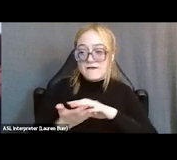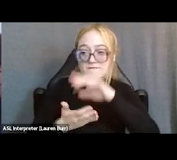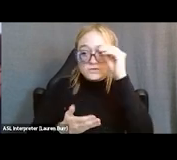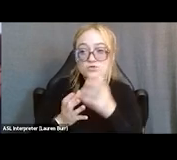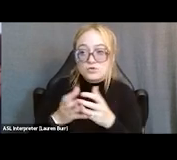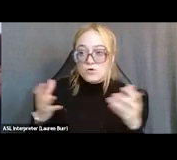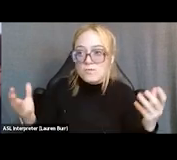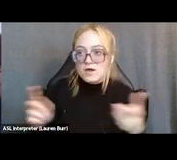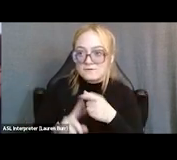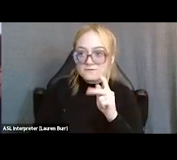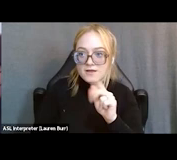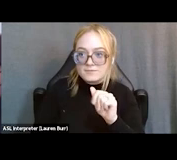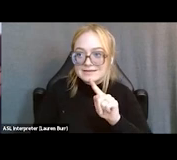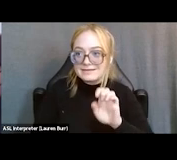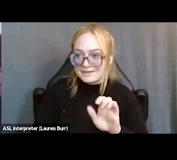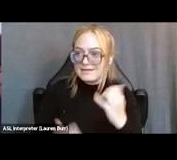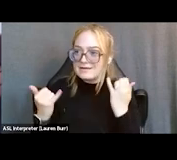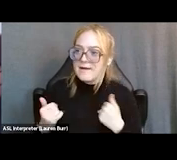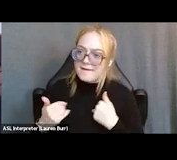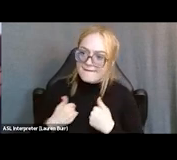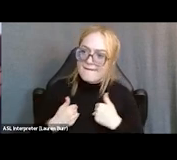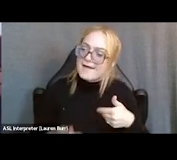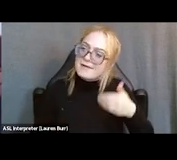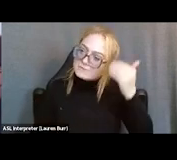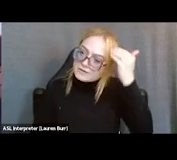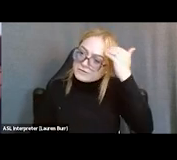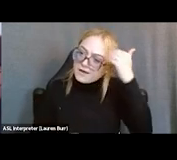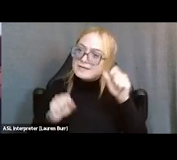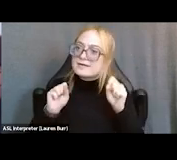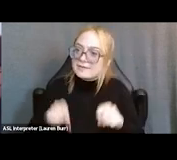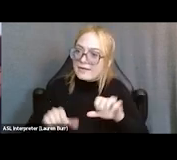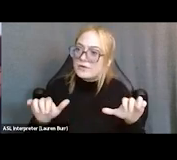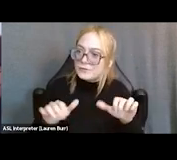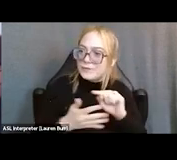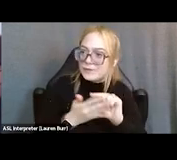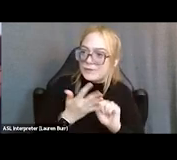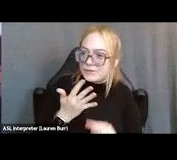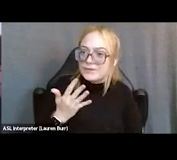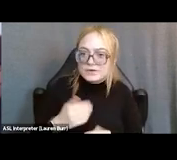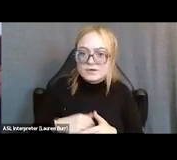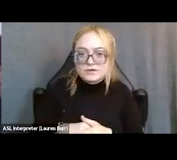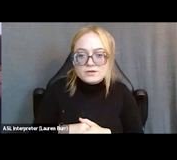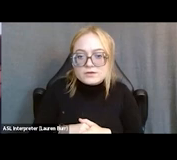so much from Kate, she's a blessing. I mean I be wanting to cry tears now,